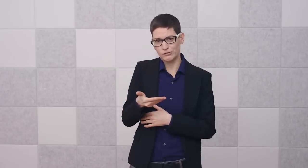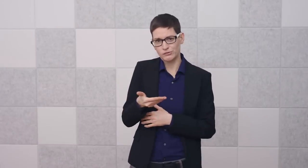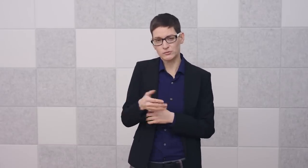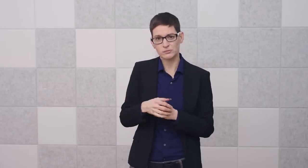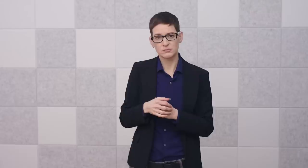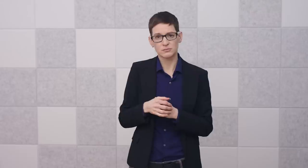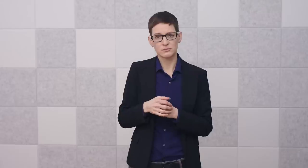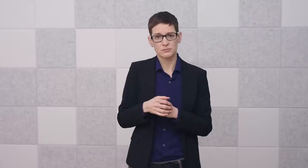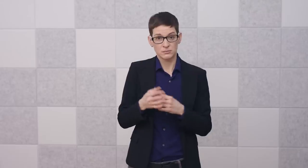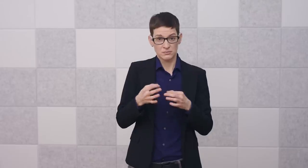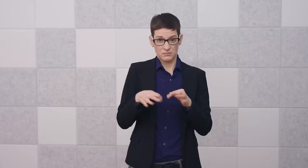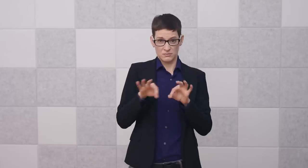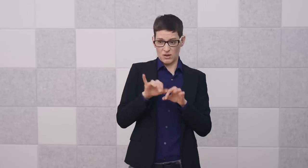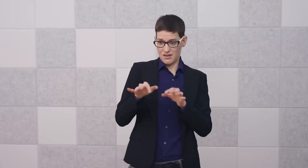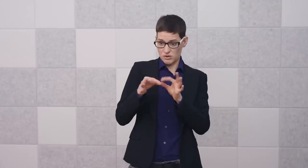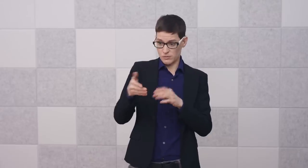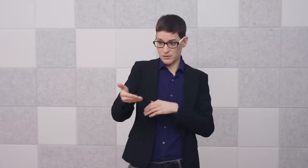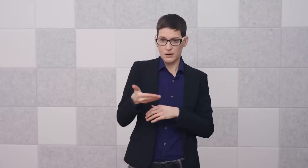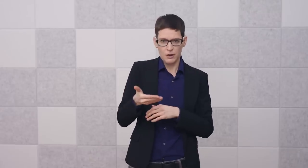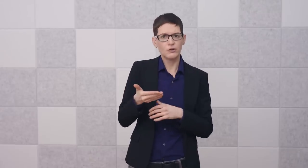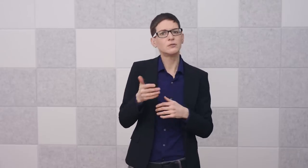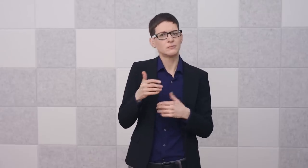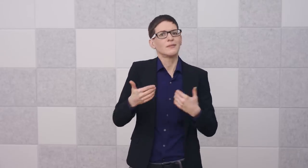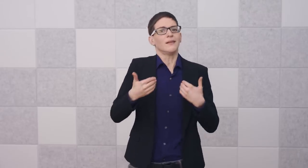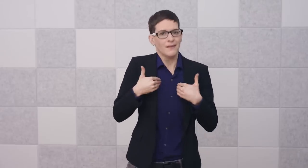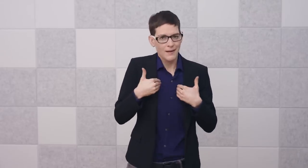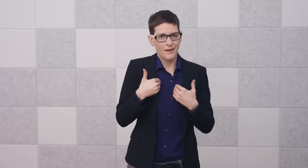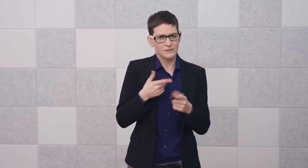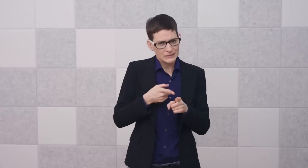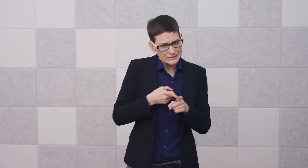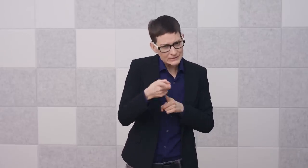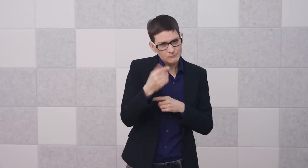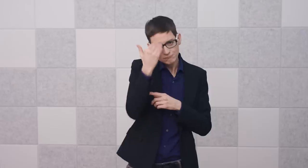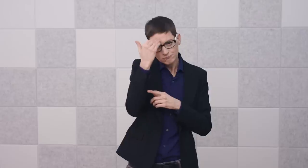A qualified interpreter will possess specialized vocabulary and content-specific knowledge